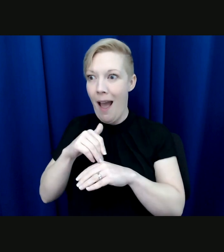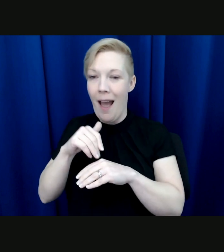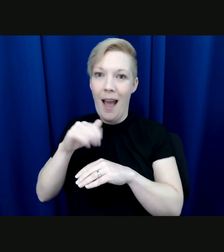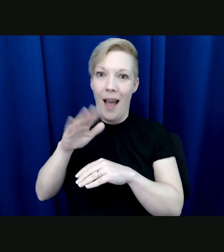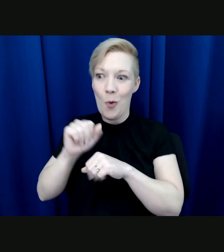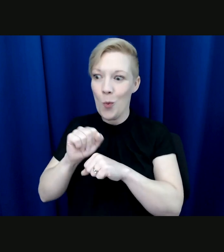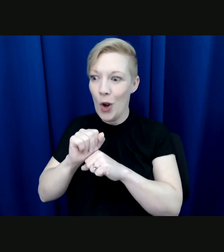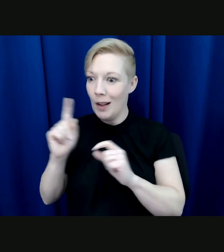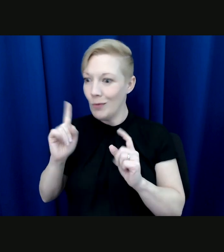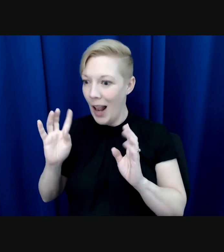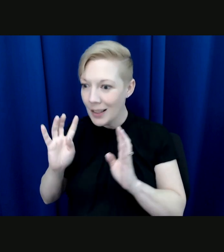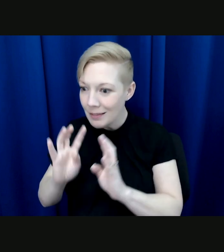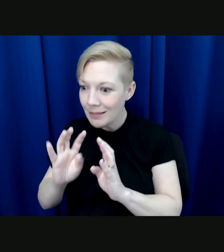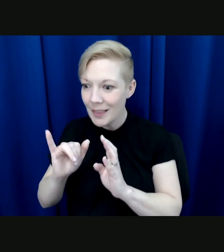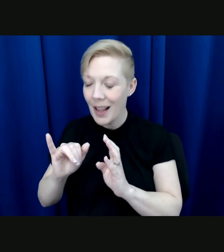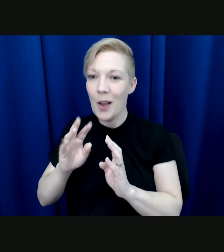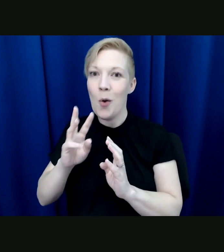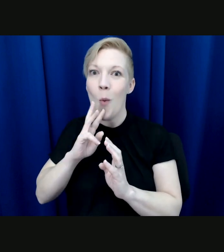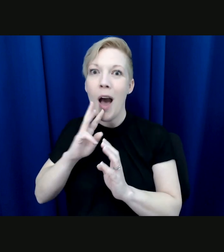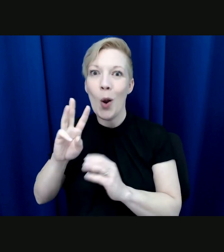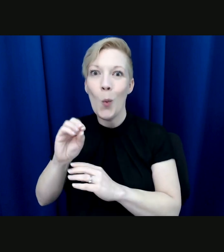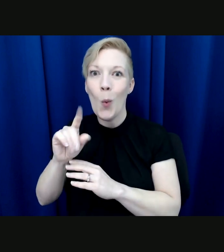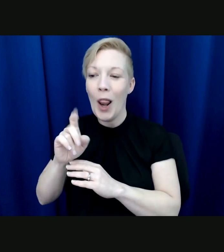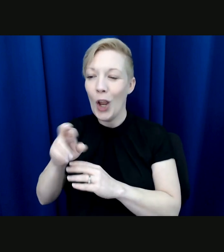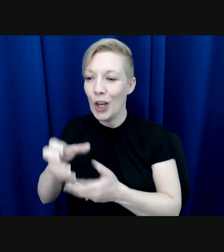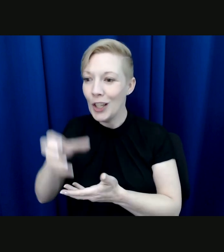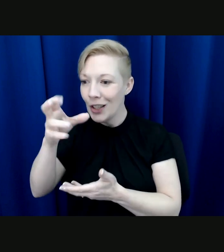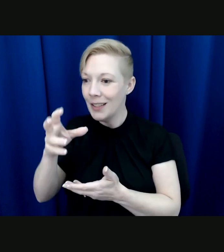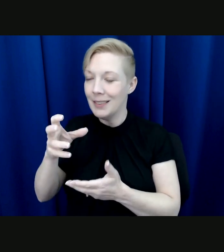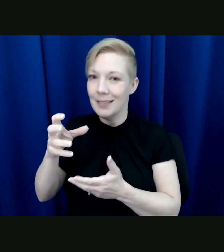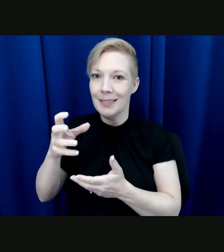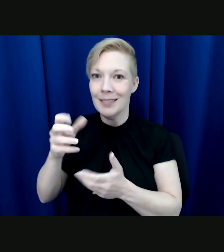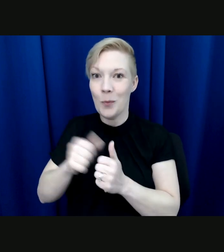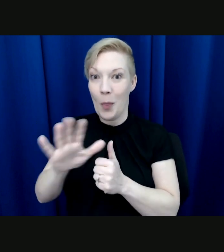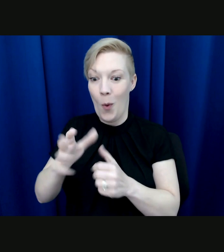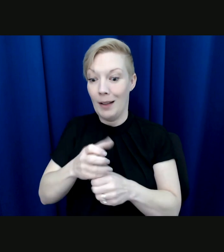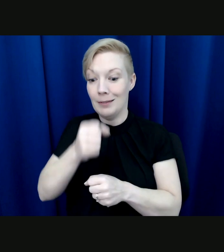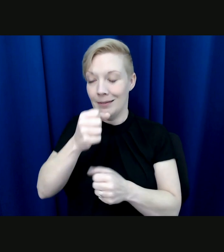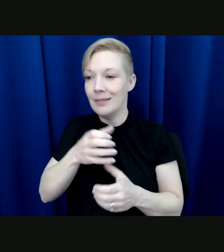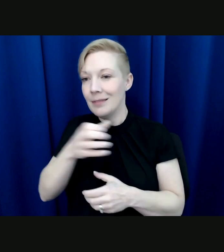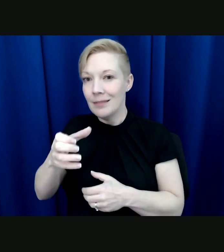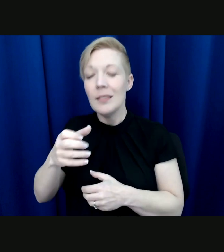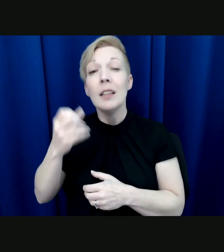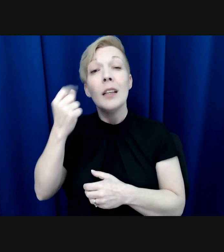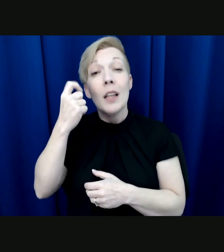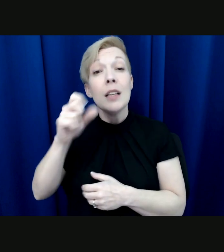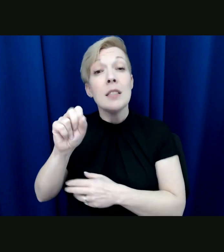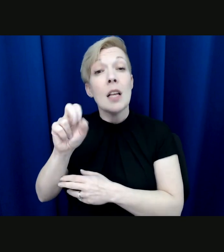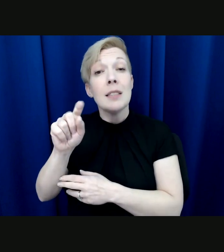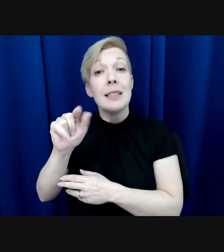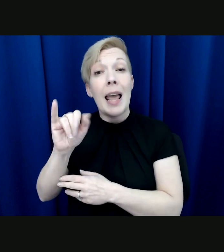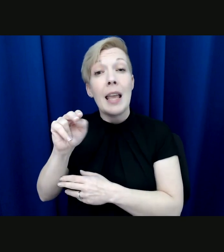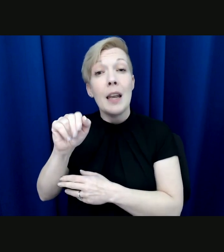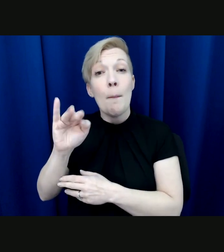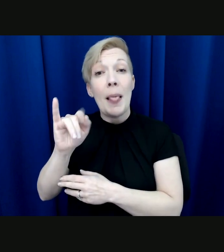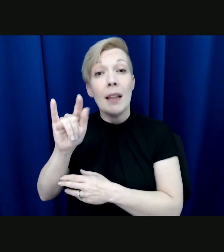and future events on our website at Sustainability.gov, and we look forward to seeing you at our next one. Thanks.